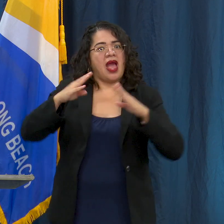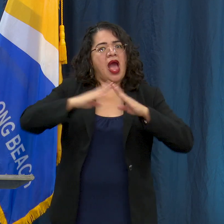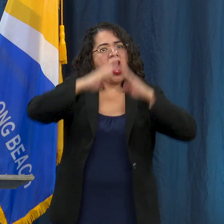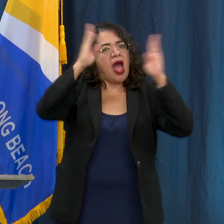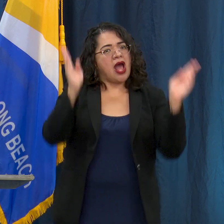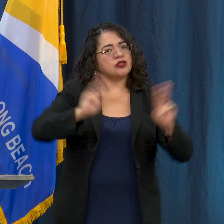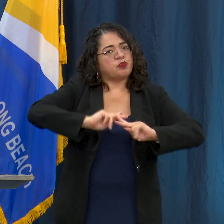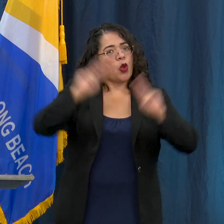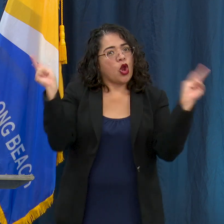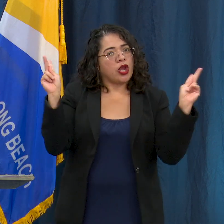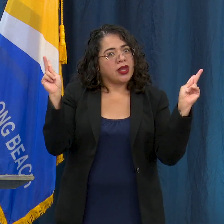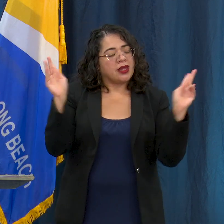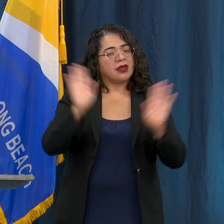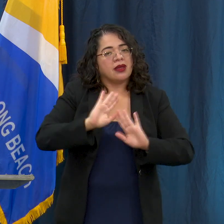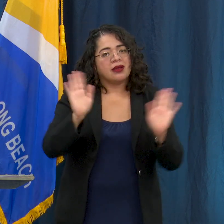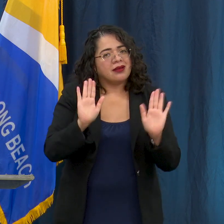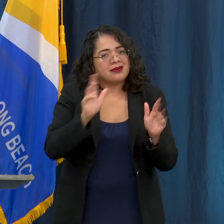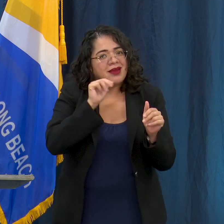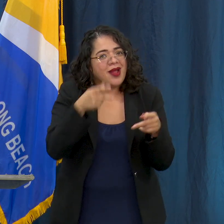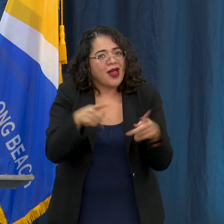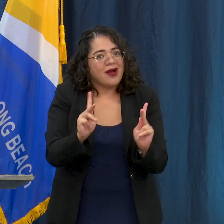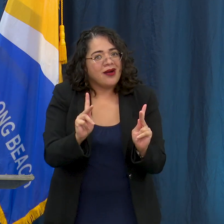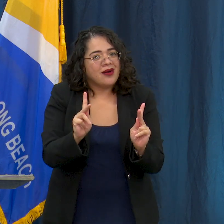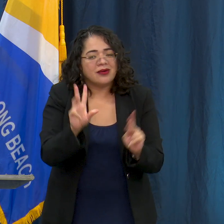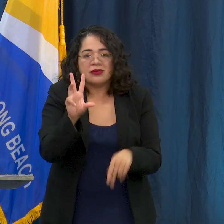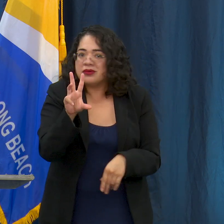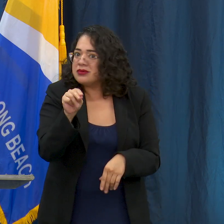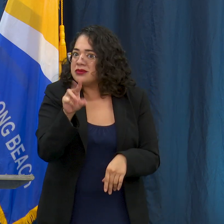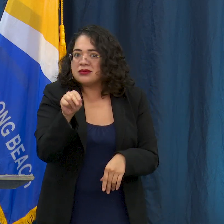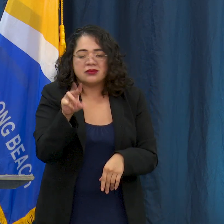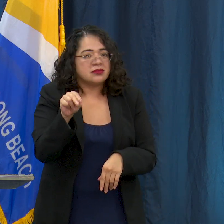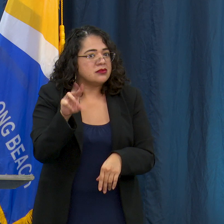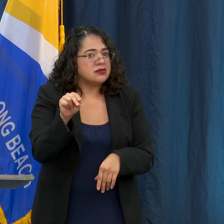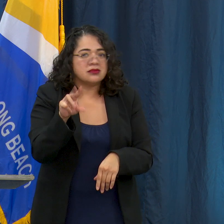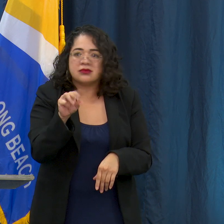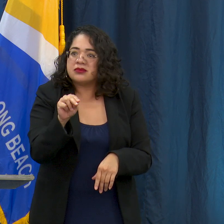now are not allowed. It's important that we continue to follow the protocols of